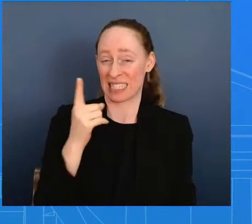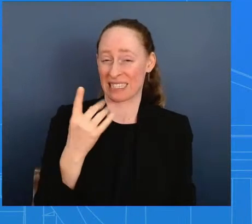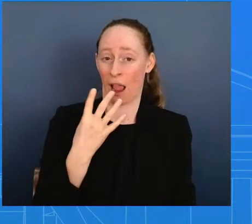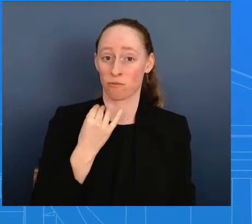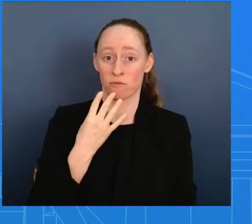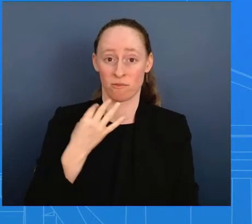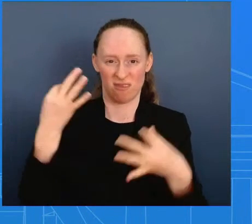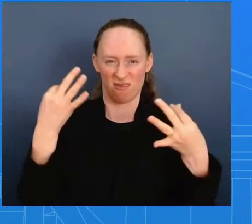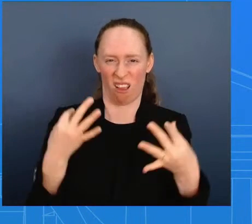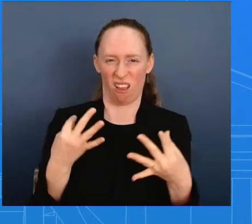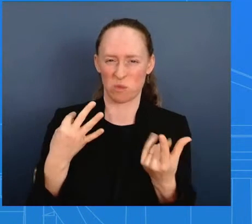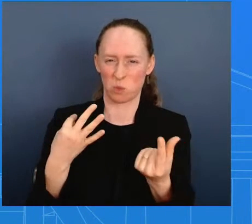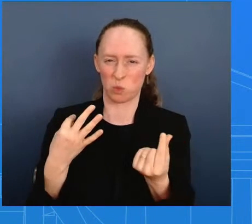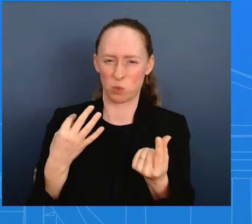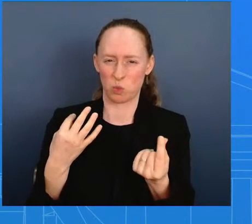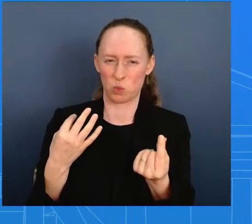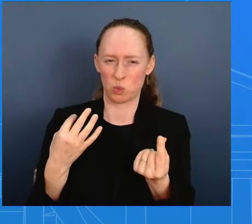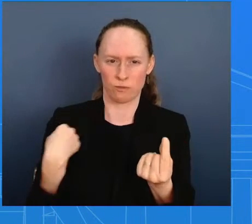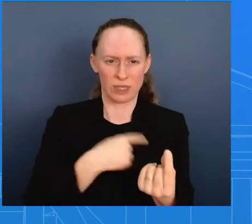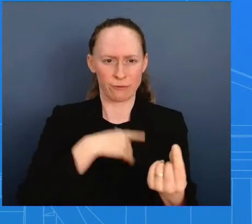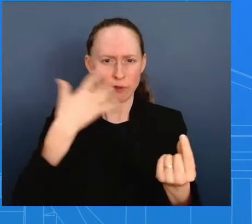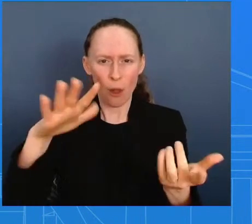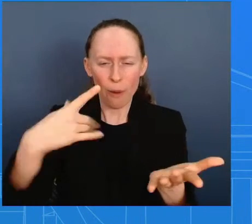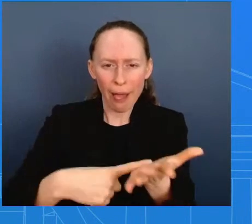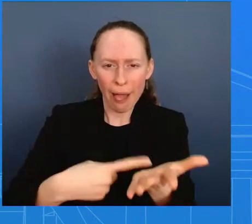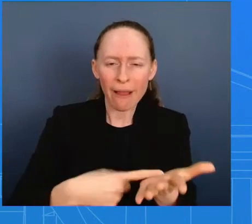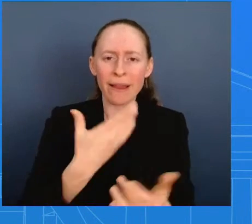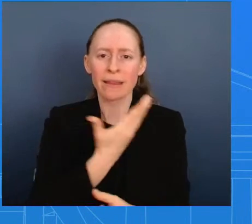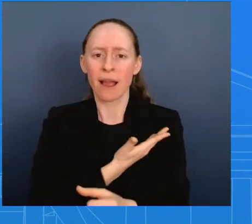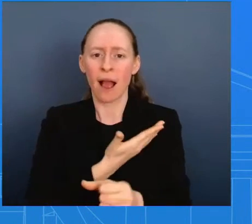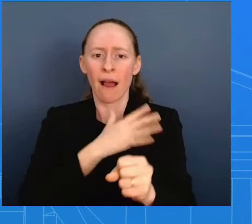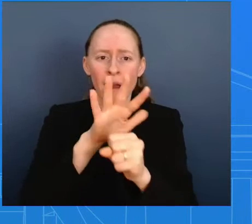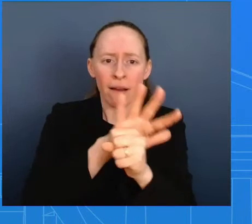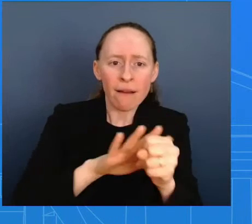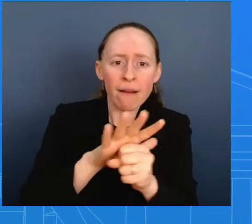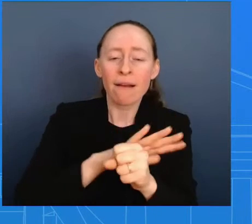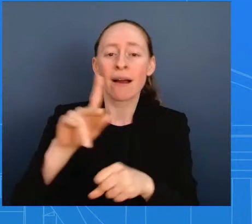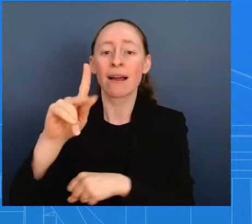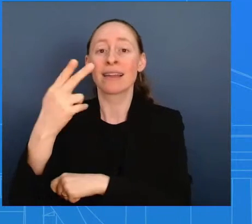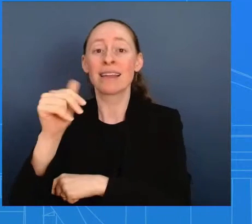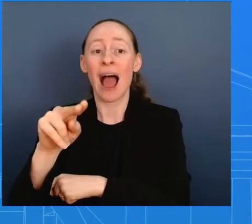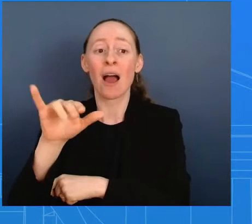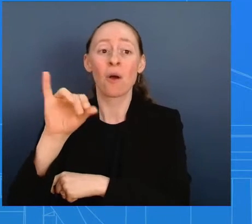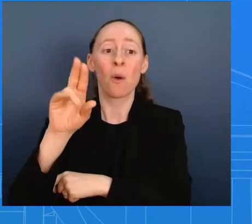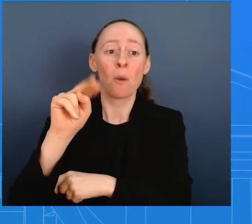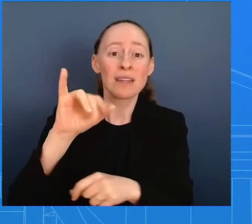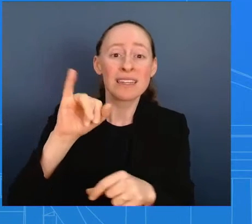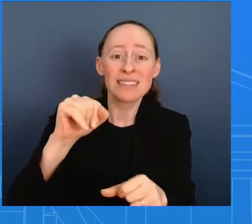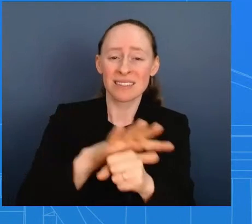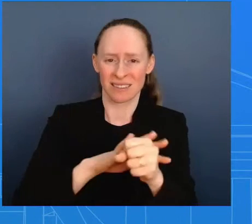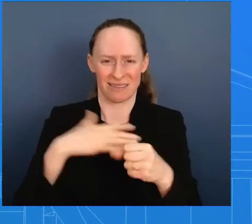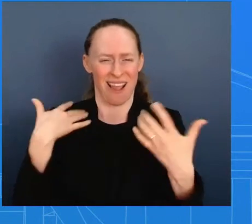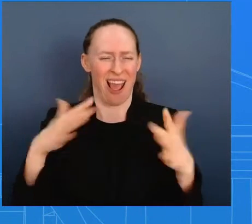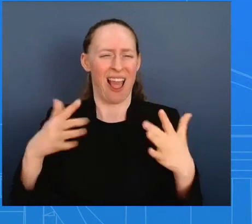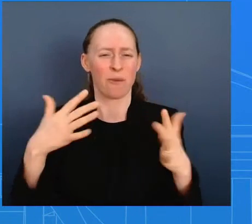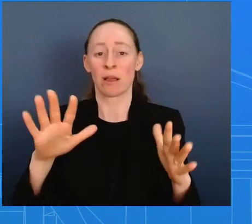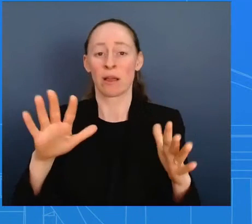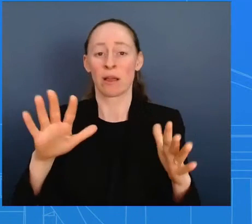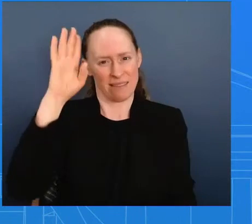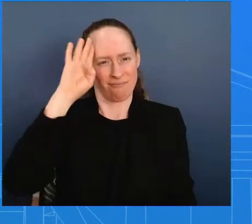And in both places, you've seen terrorists emerge from the rubble because, from our perspective, there's not a sufficient integration